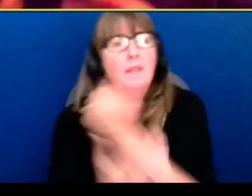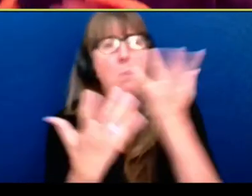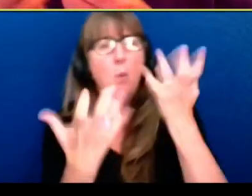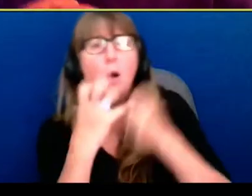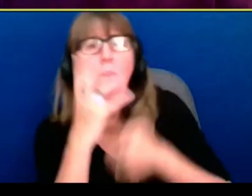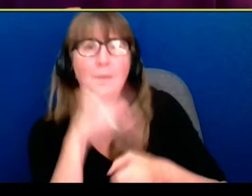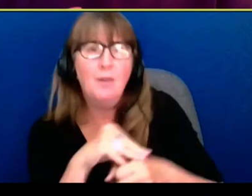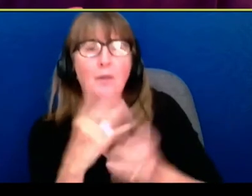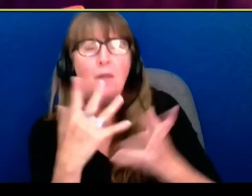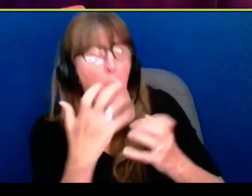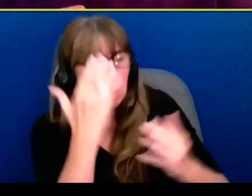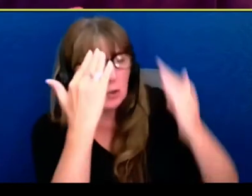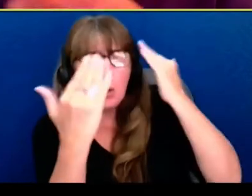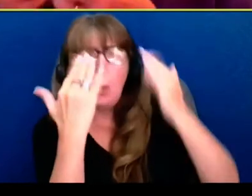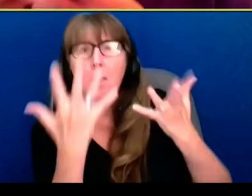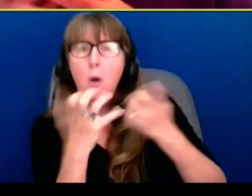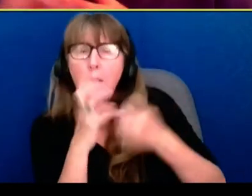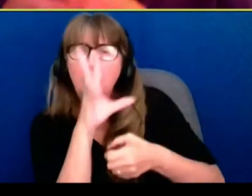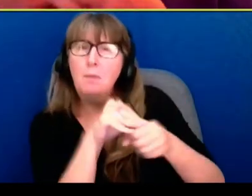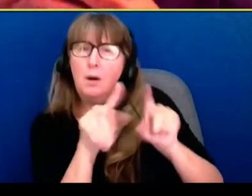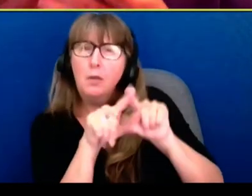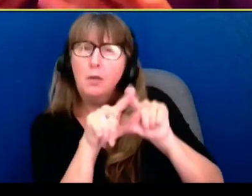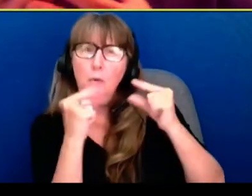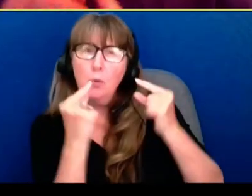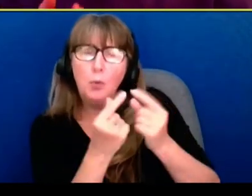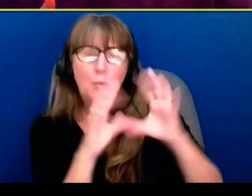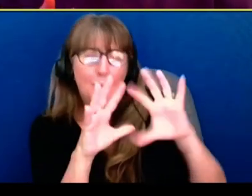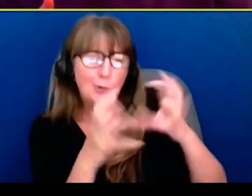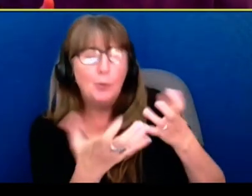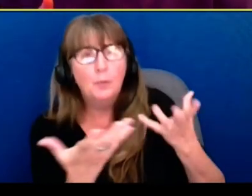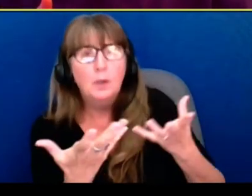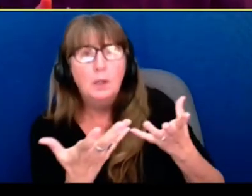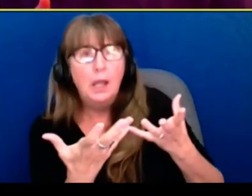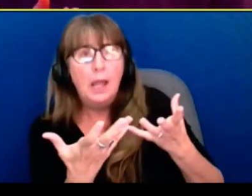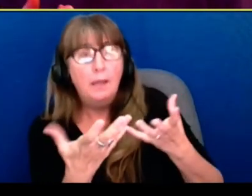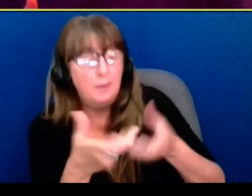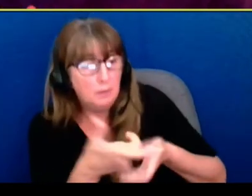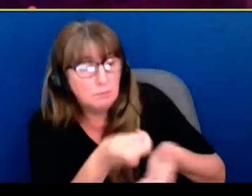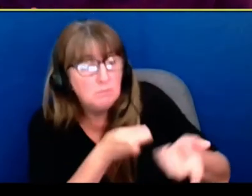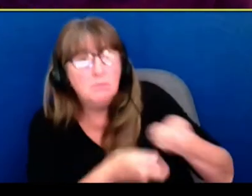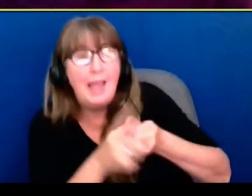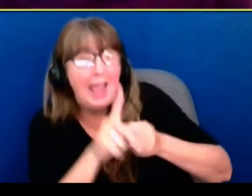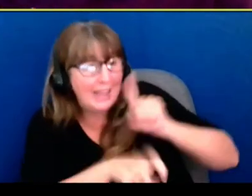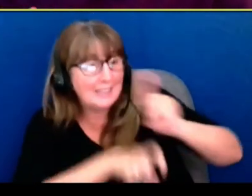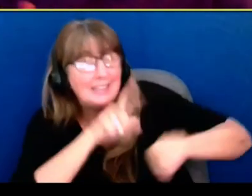They want to be a part of that group. And they are soliciting the information from you because they trust you.